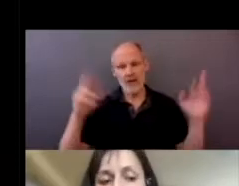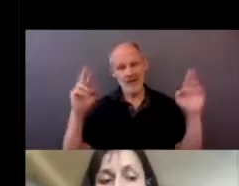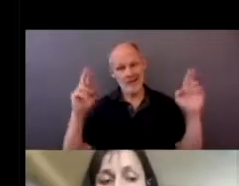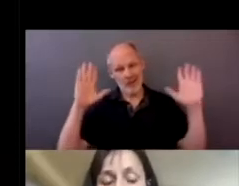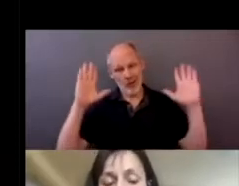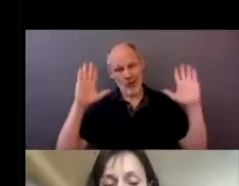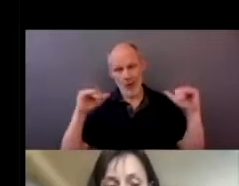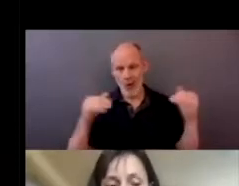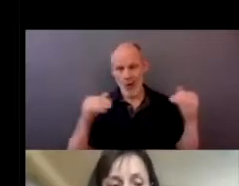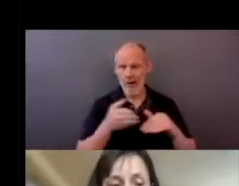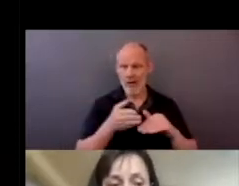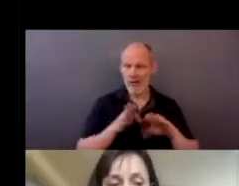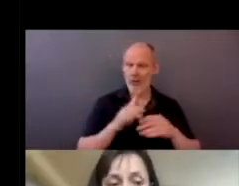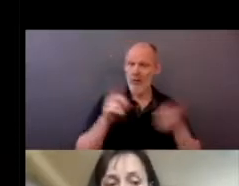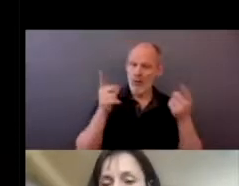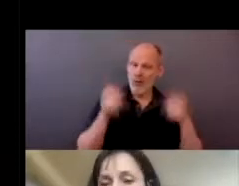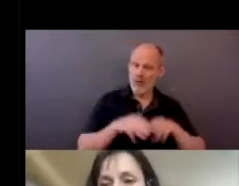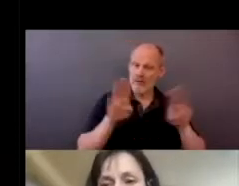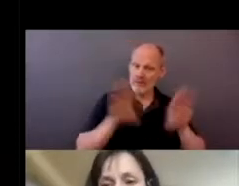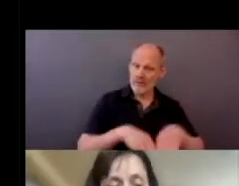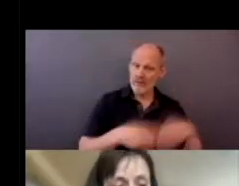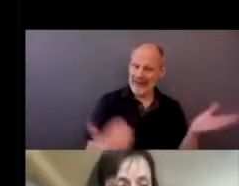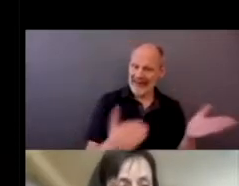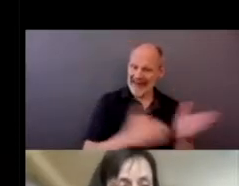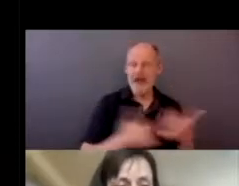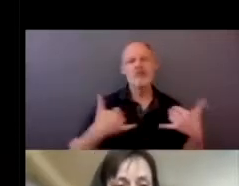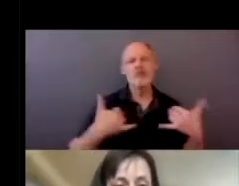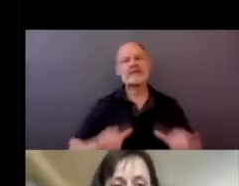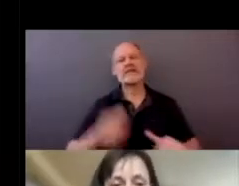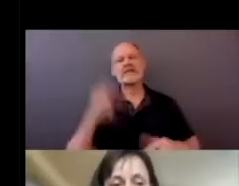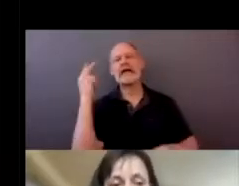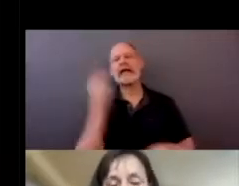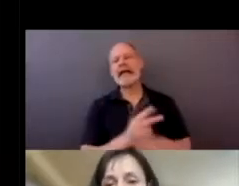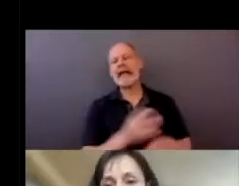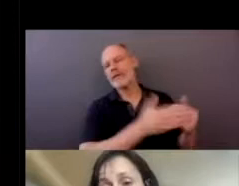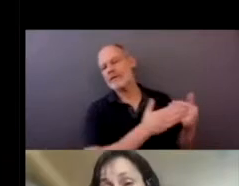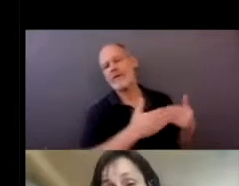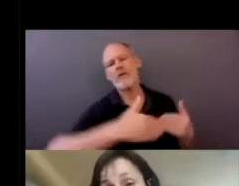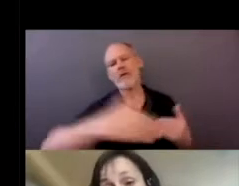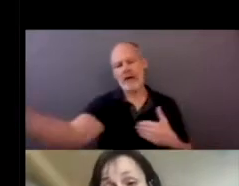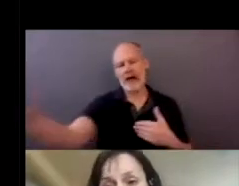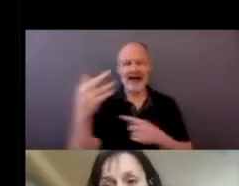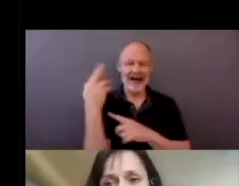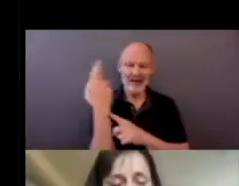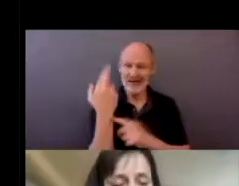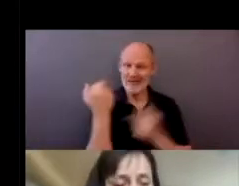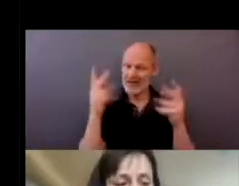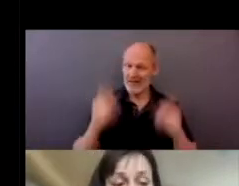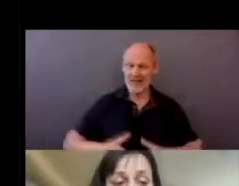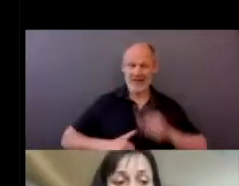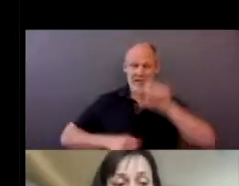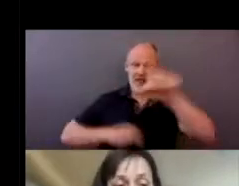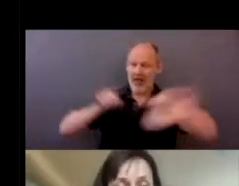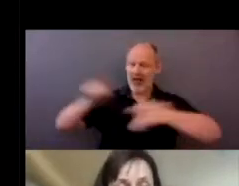of our participants don't live within reasonable driving distance and depend on Zoom to attend.